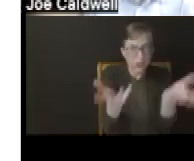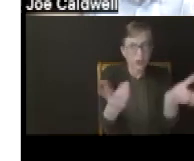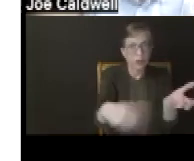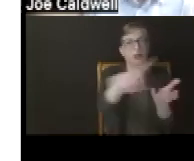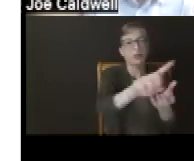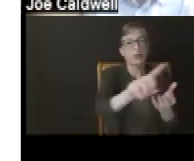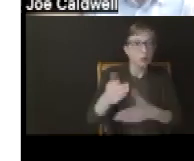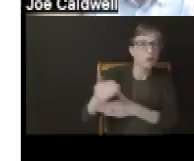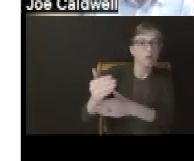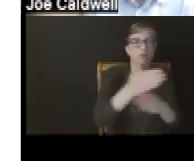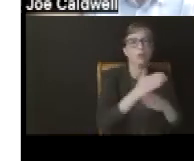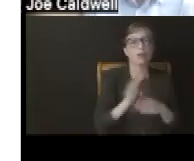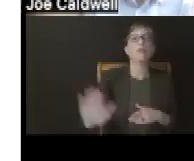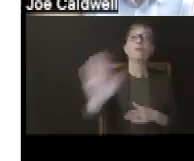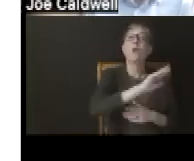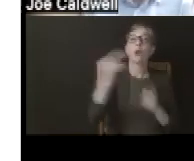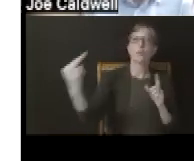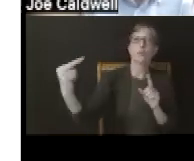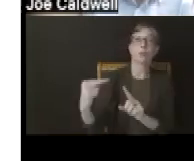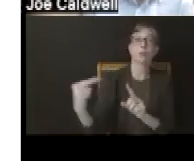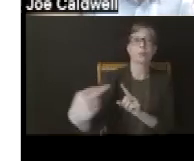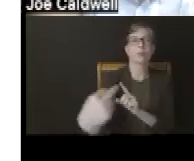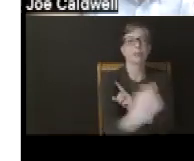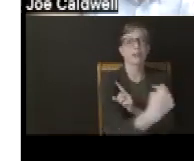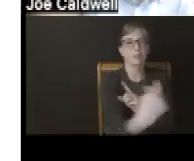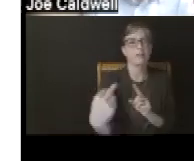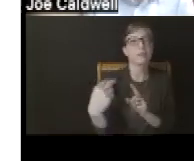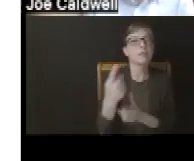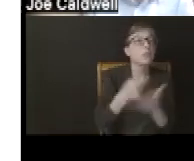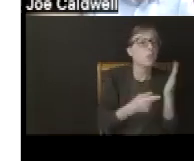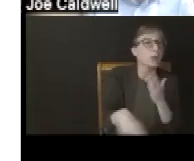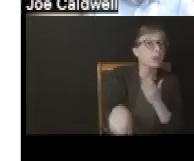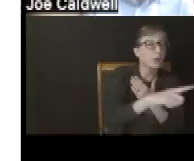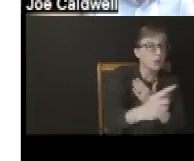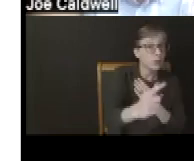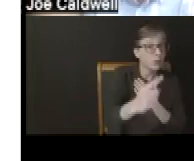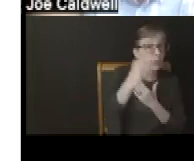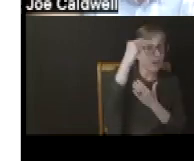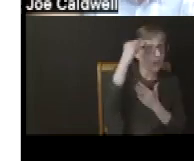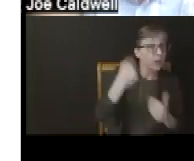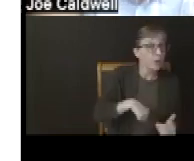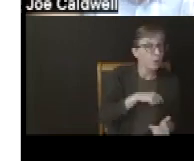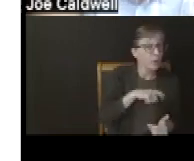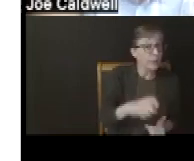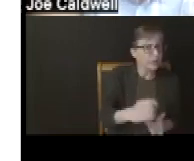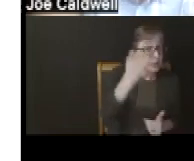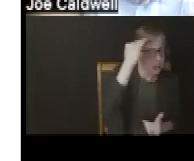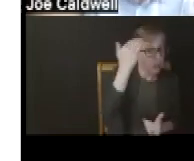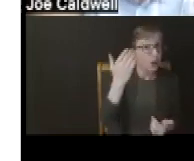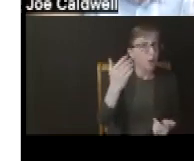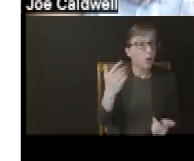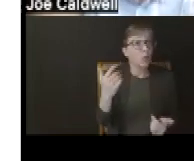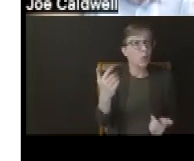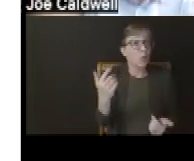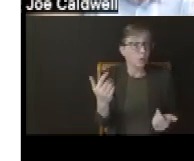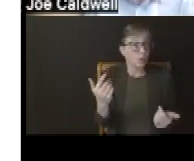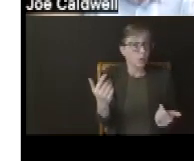you think we know what we need to know. You can do that via the chat throughout the webinar.